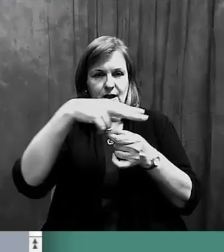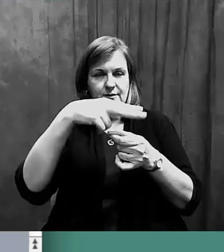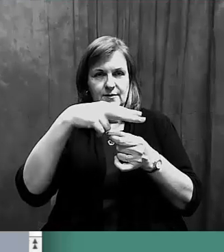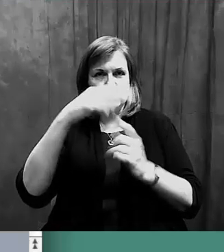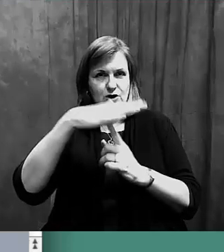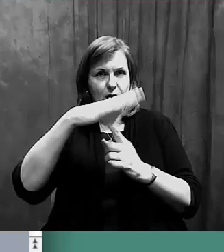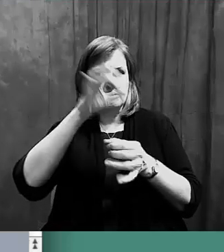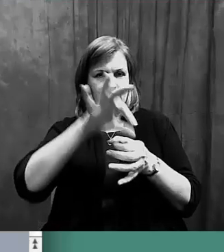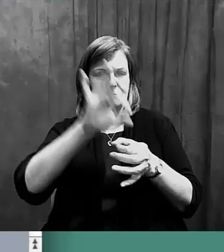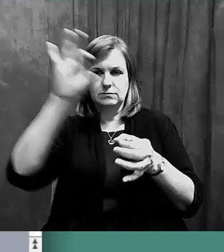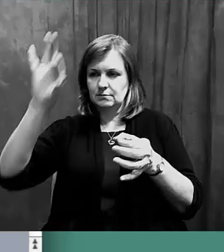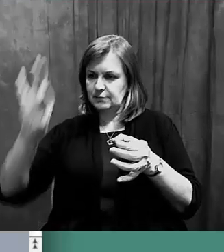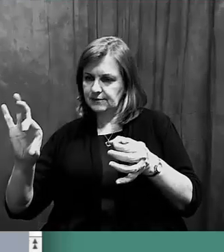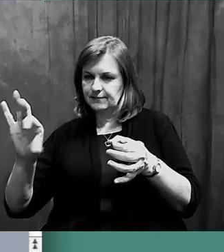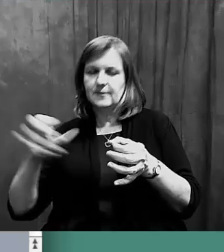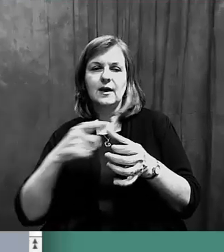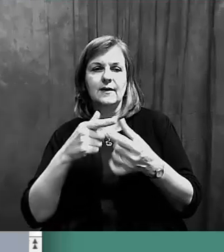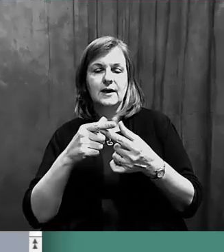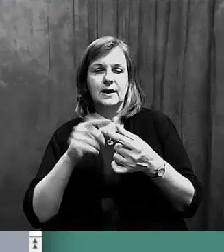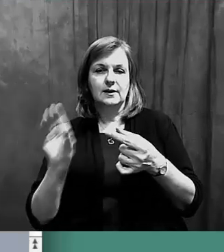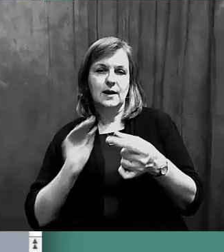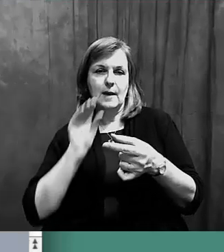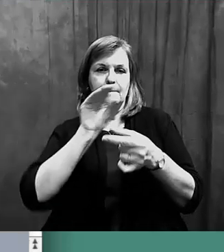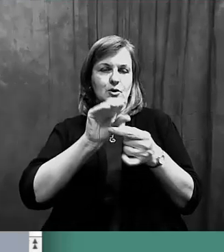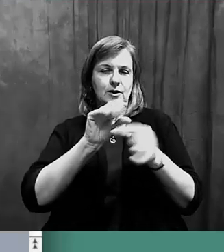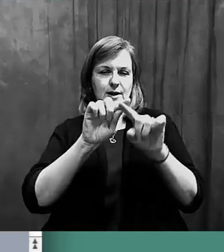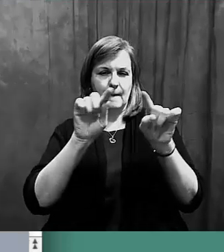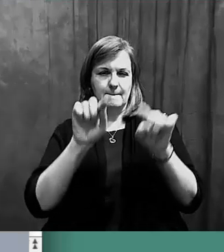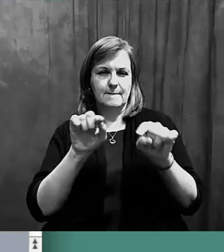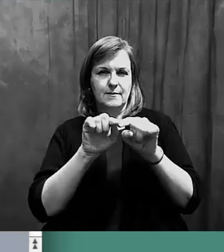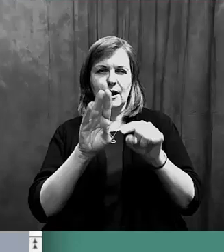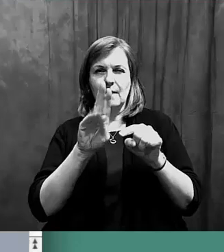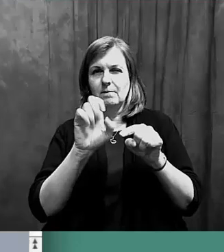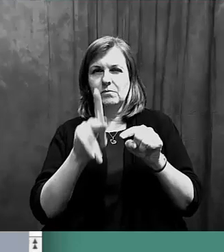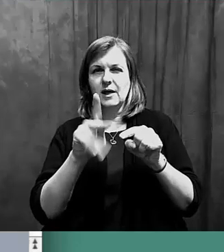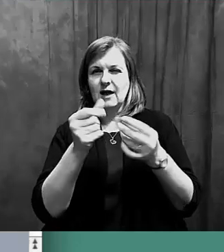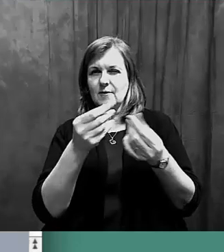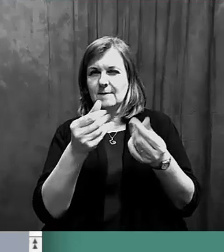and literally they would cut the plants and put these